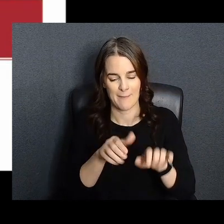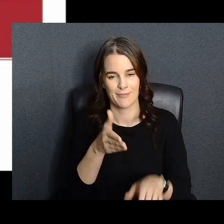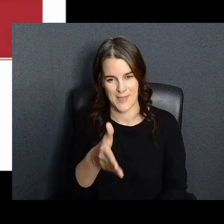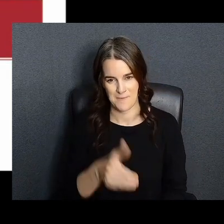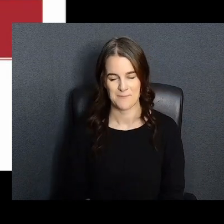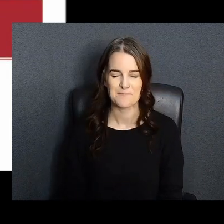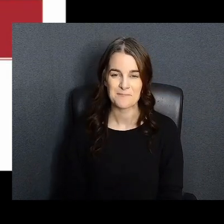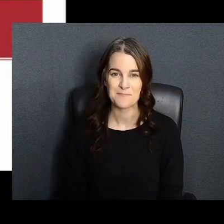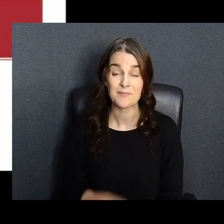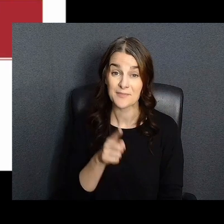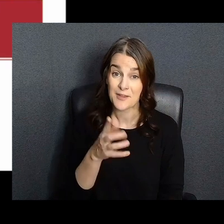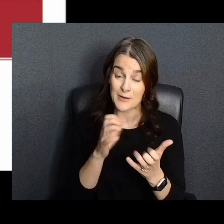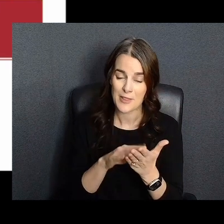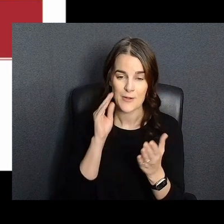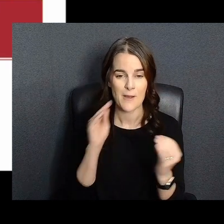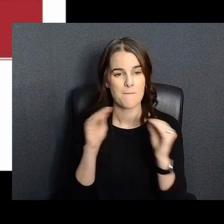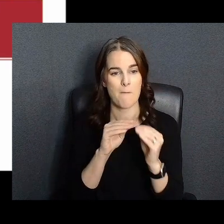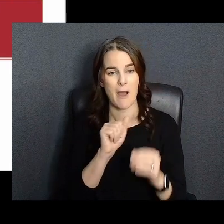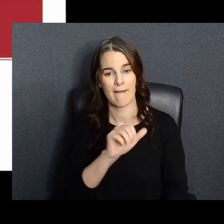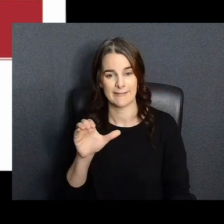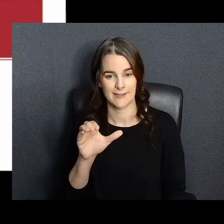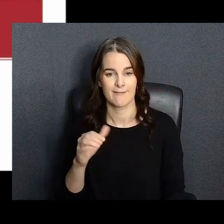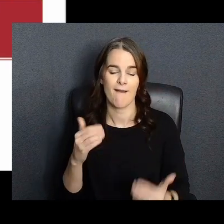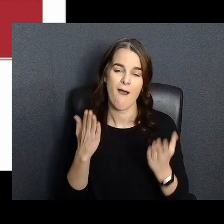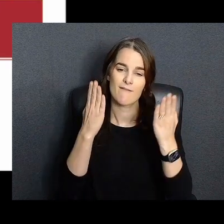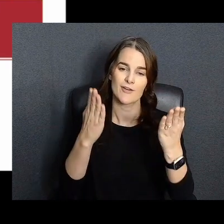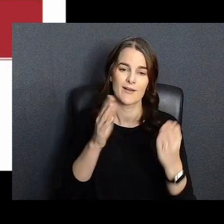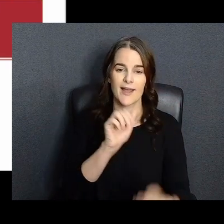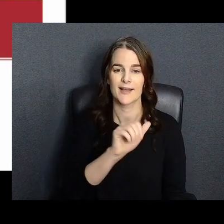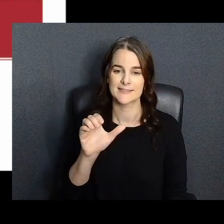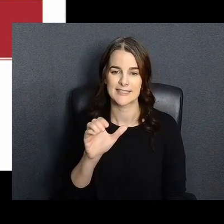If you want to learn more about AAC, we also offer our AAC Essentials,